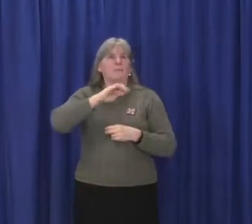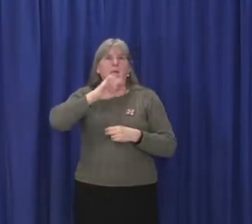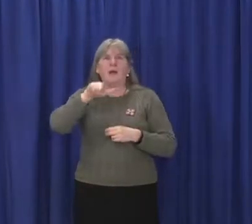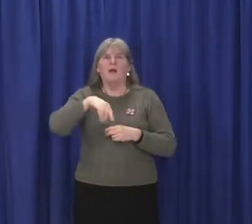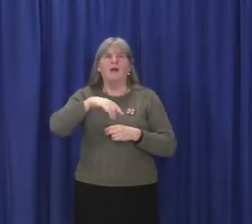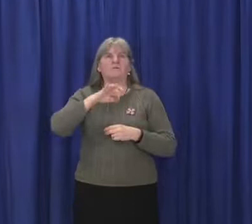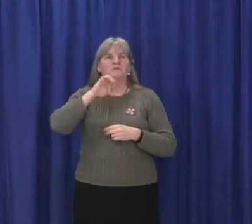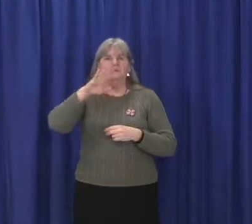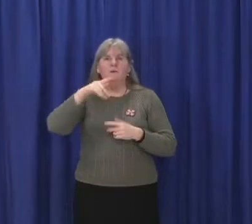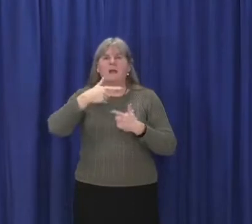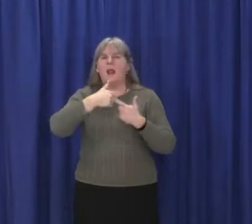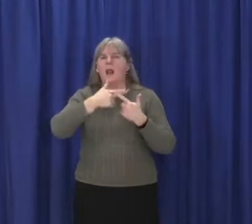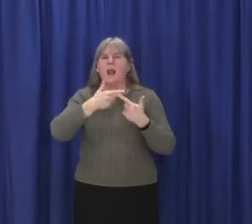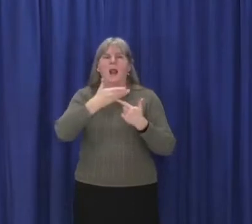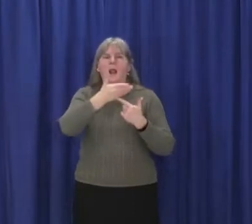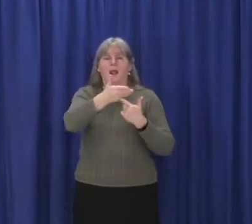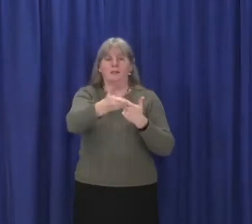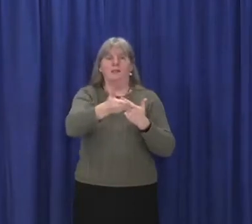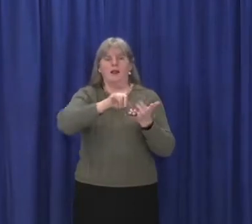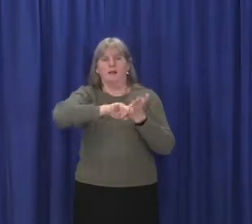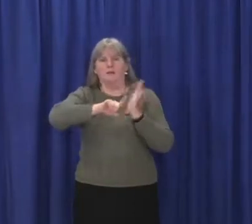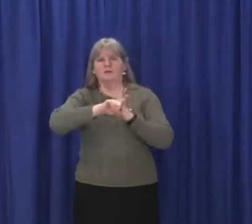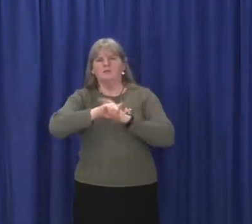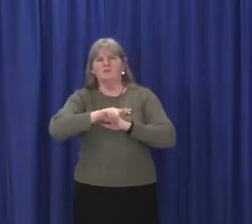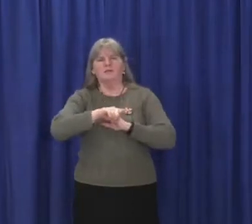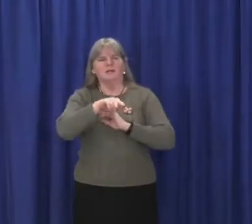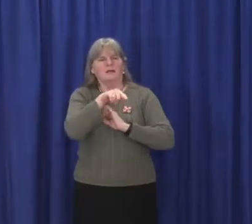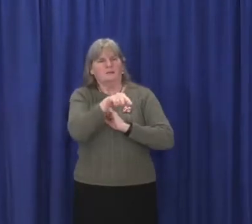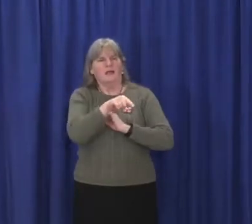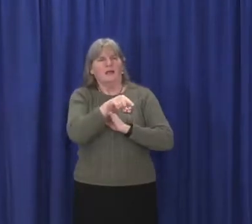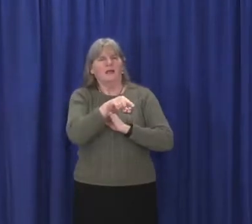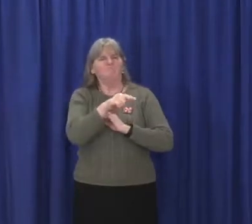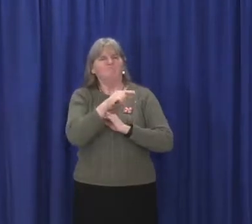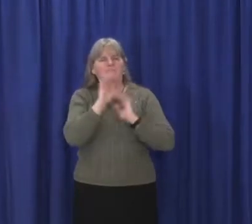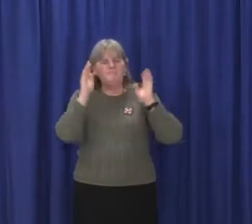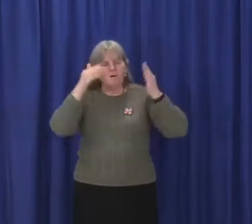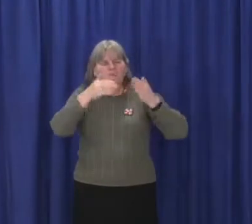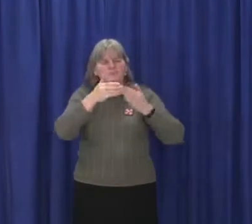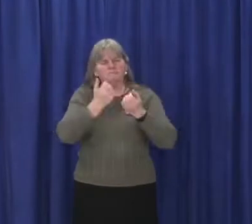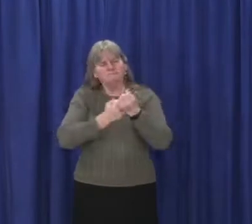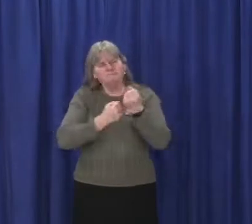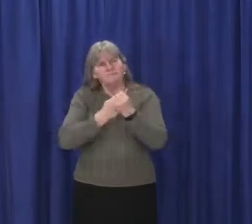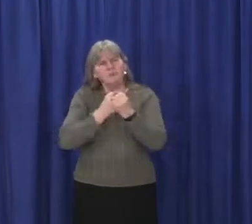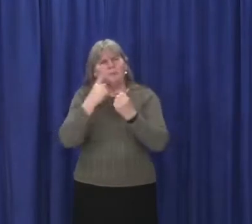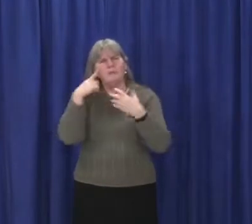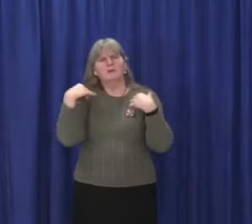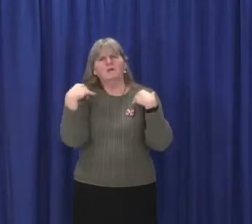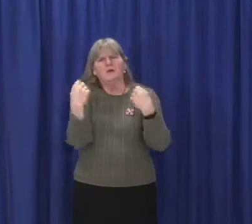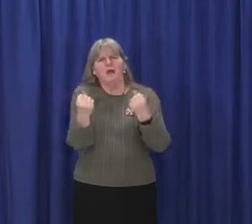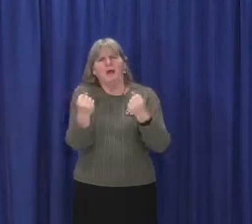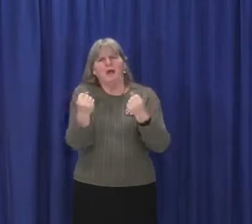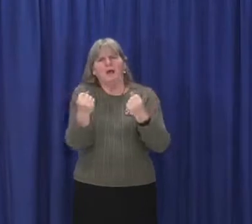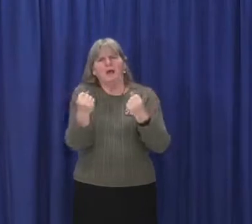for more information, and I really encourage folks to work with this campaign,